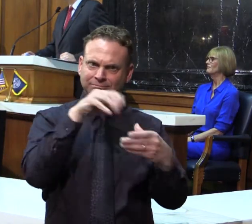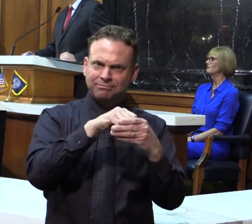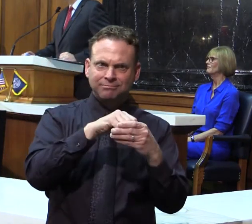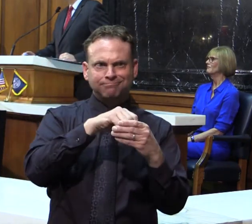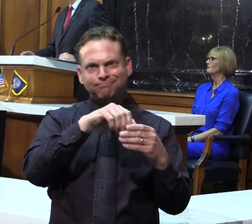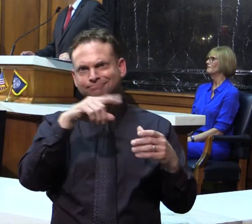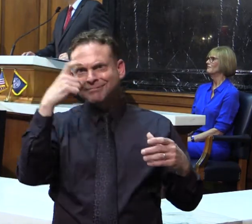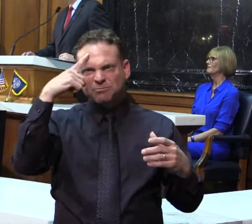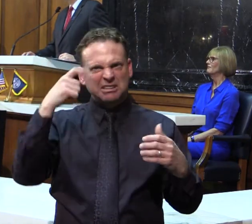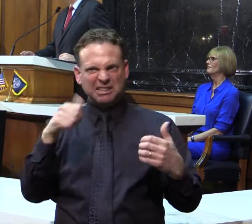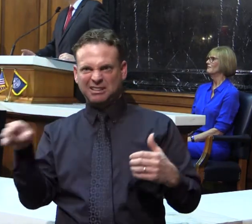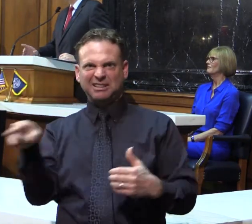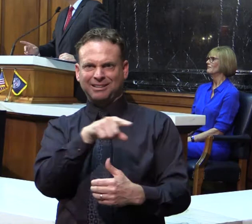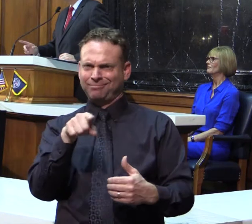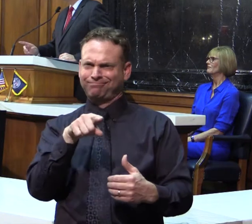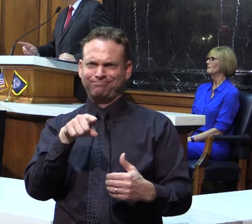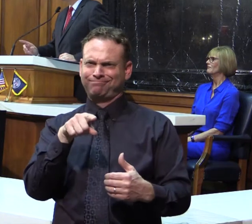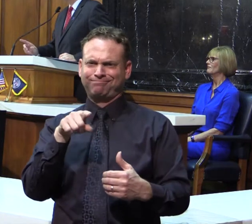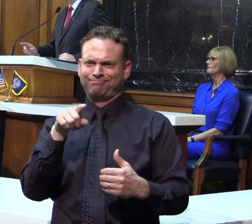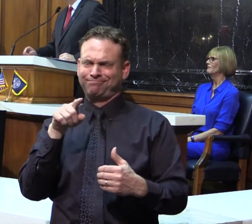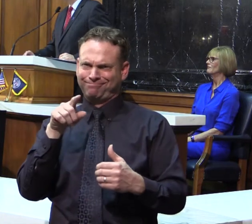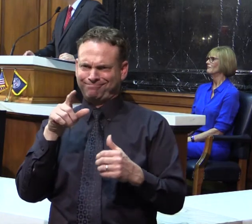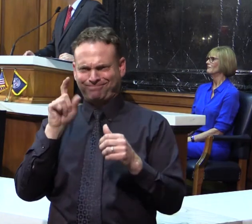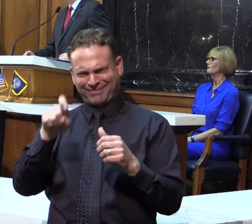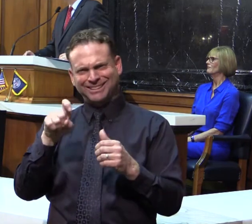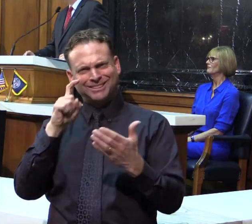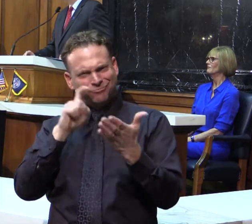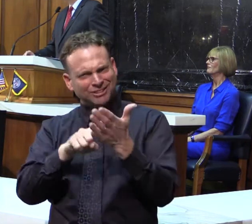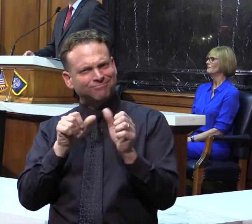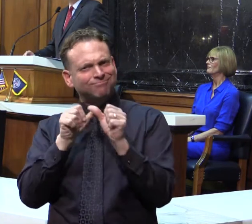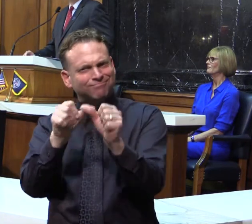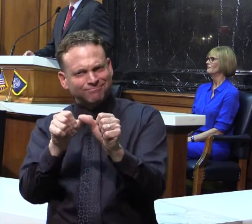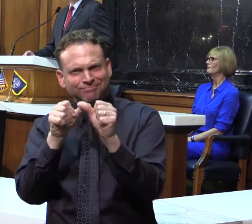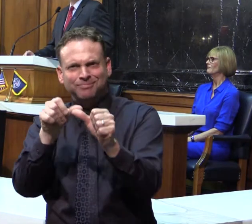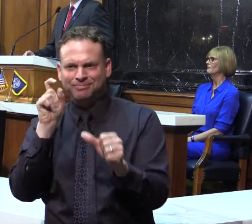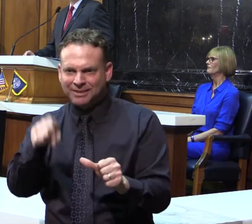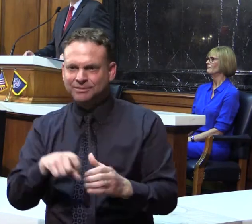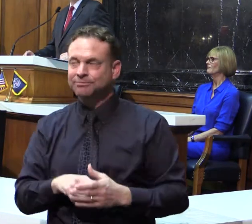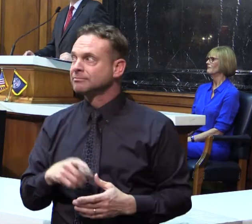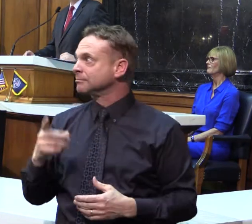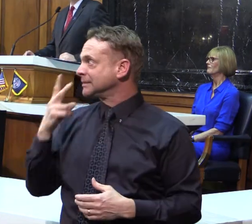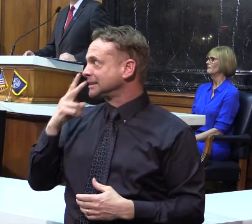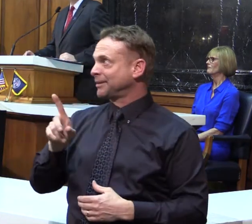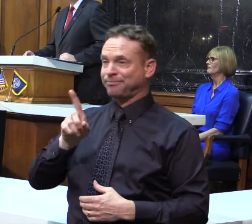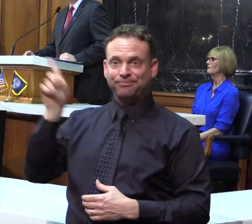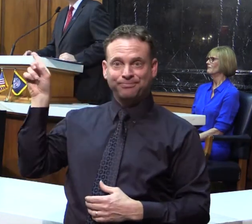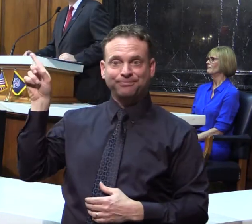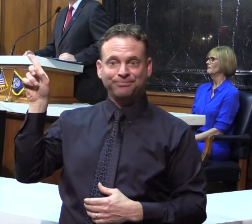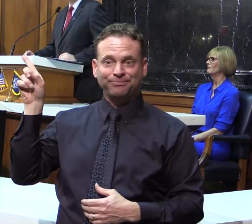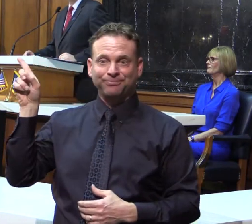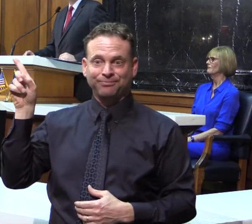Up in the balcony, the chair next to Janet symbolizes those Hoosier Heroes we lost this year.